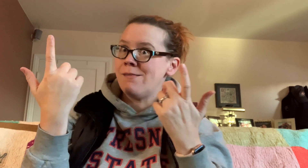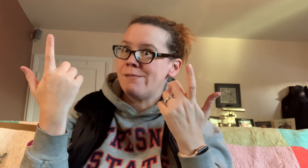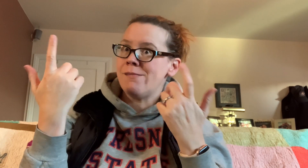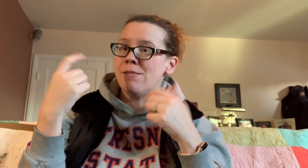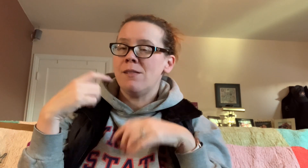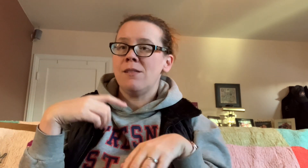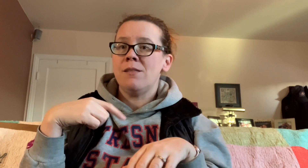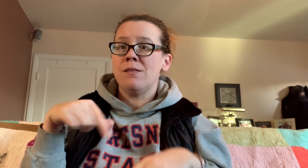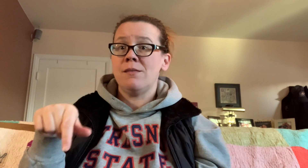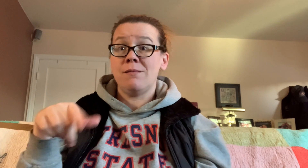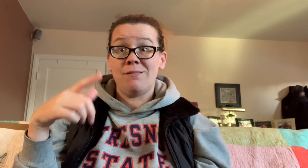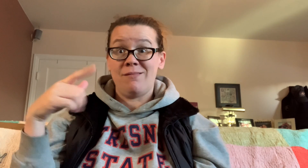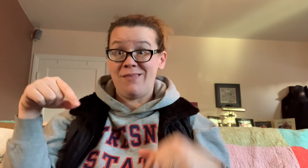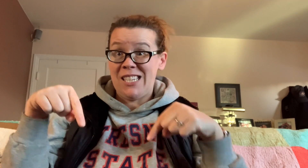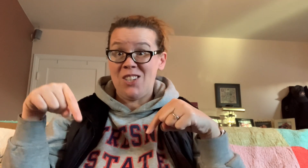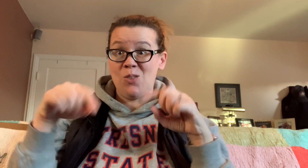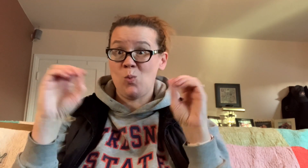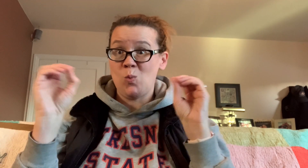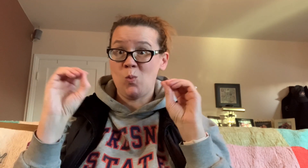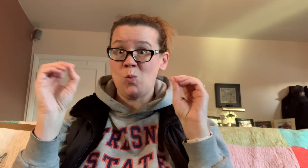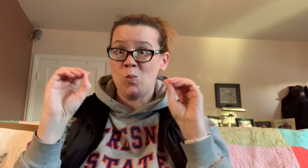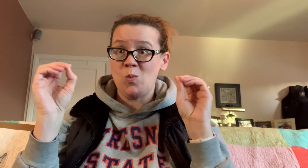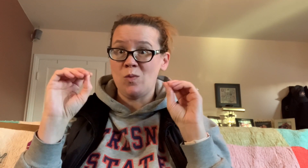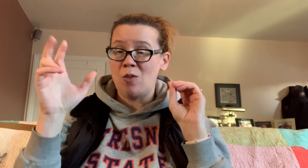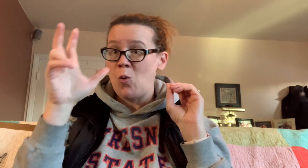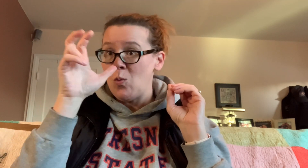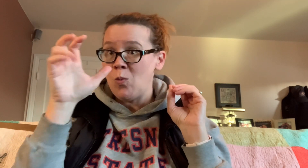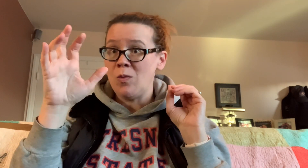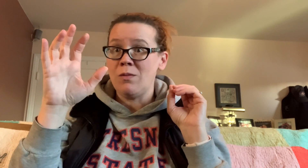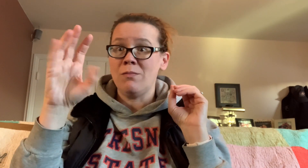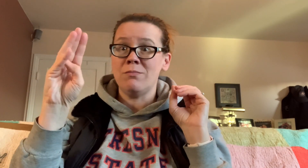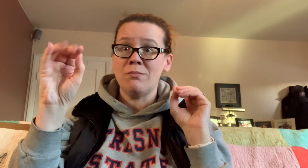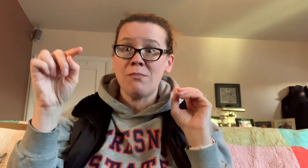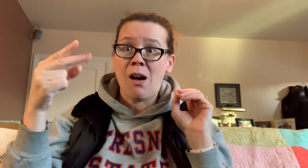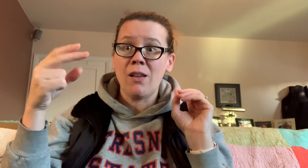problems. I've heard other people, as well, say they don't have any problems. I live in a very dry